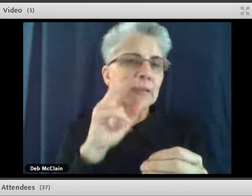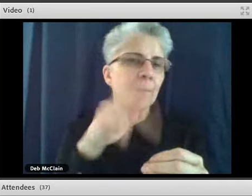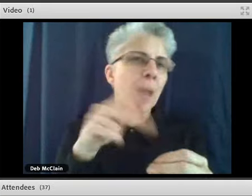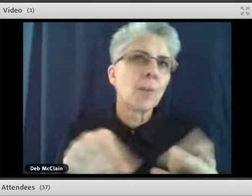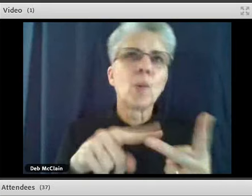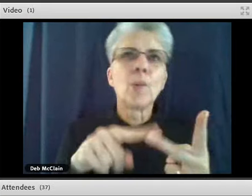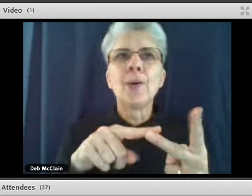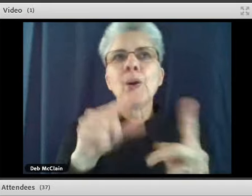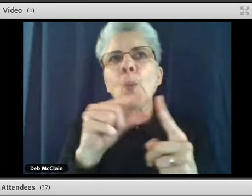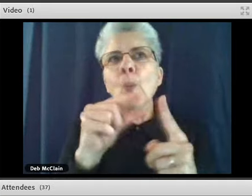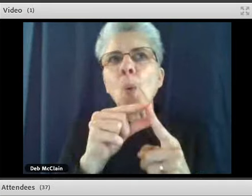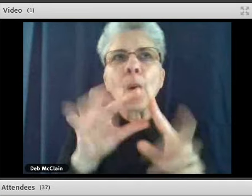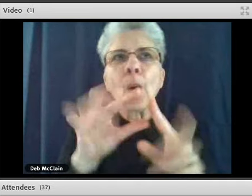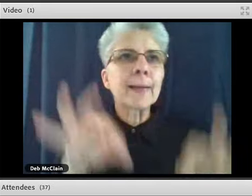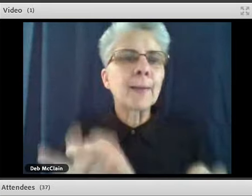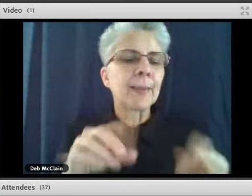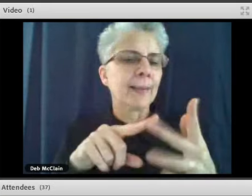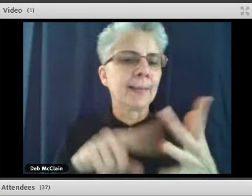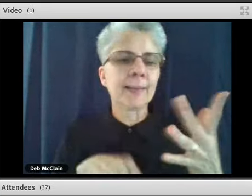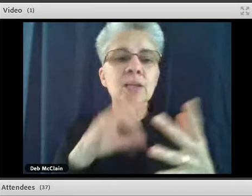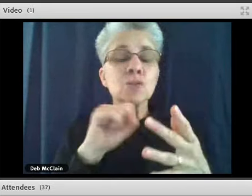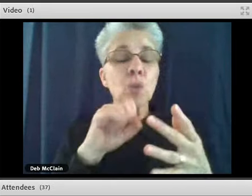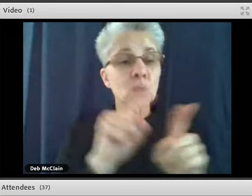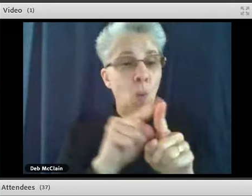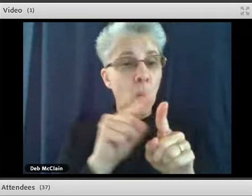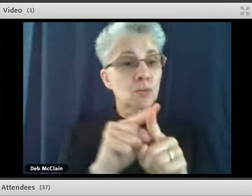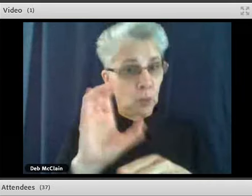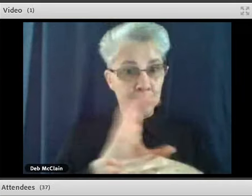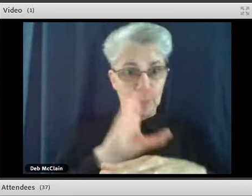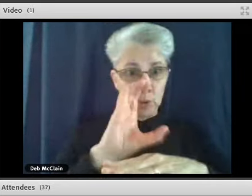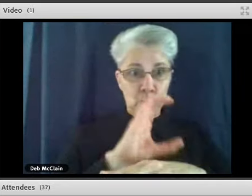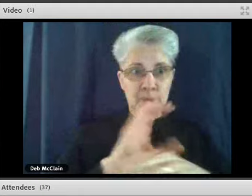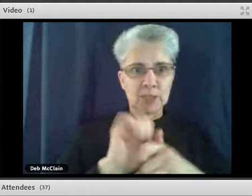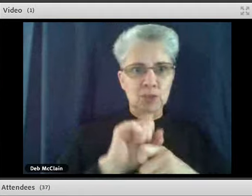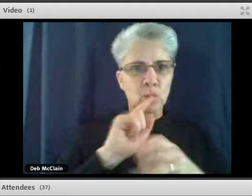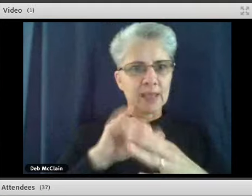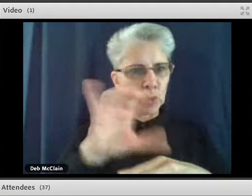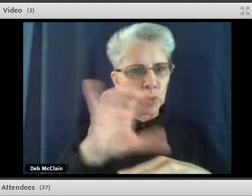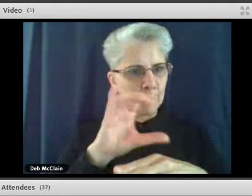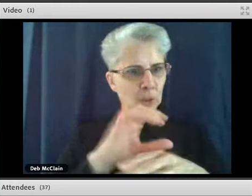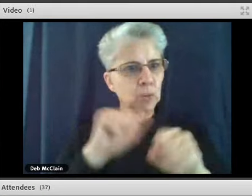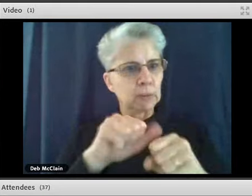So, if it's a PowerPoint, if it's a Word document. So, it's also computers, making sure your computer